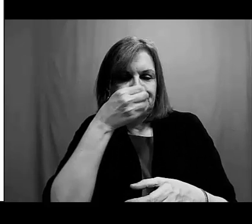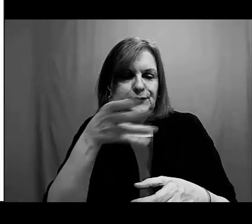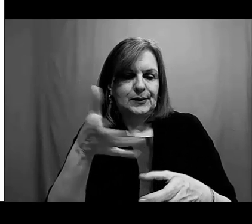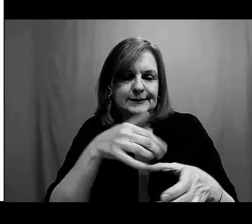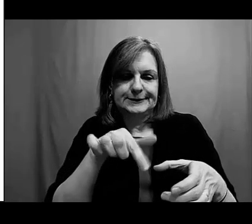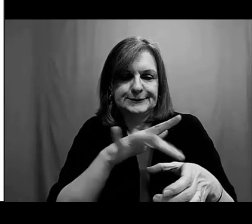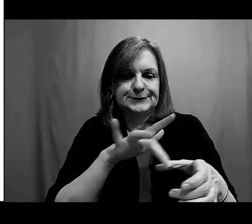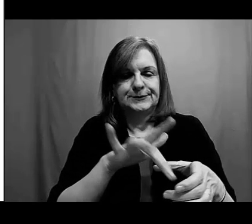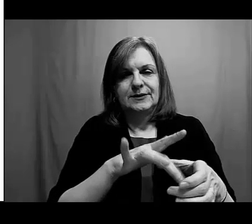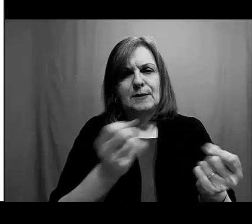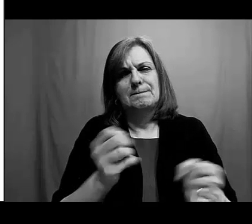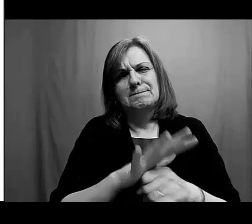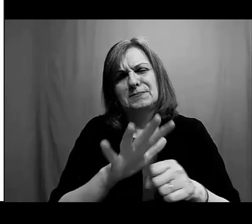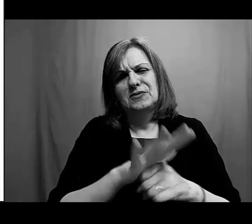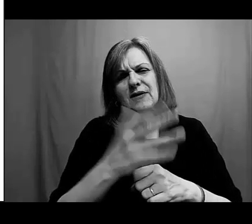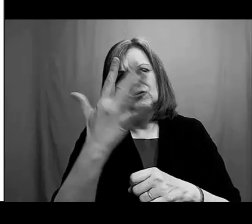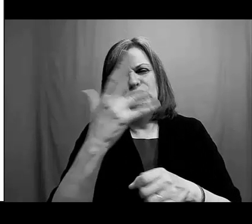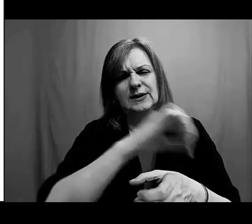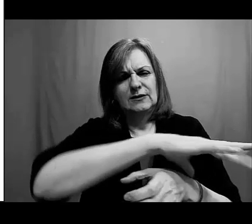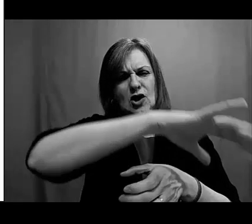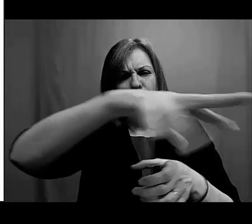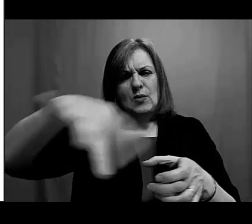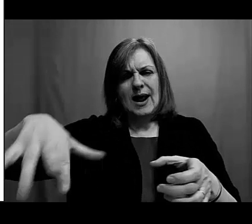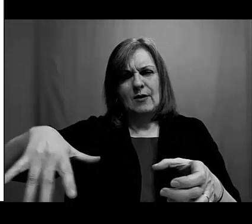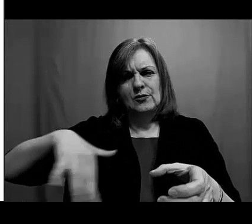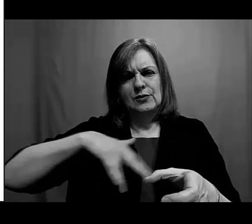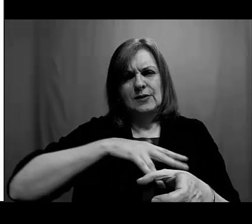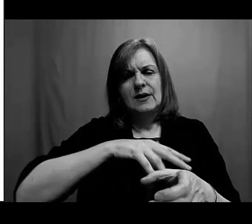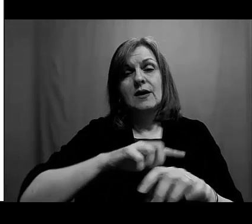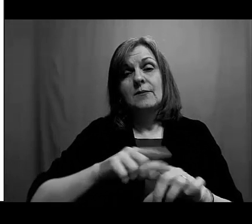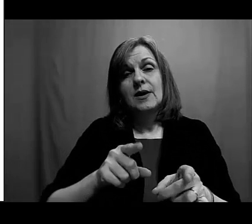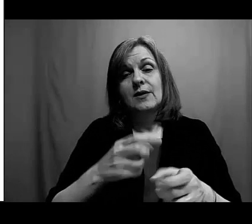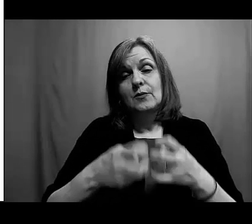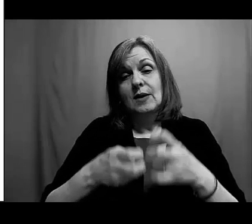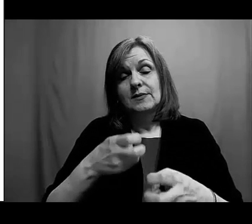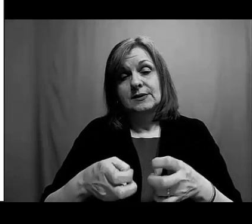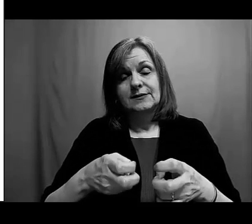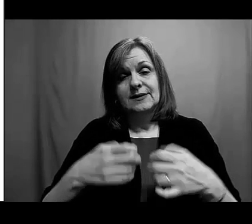and you might think - who cares?? theres still lots of trees but the problem is